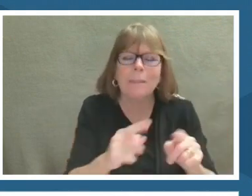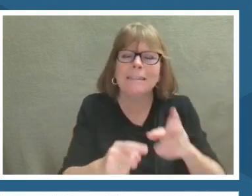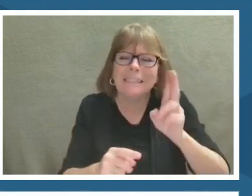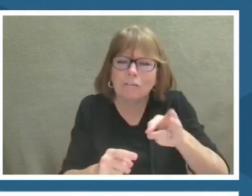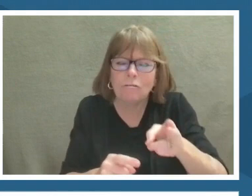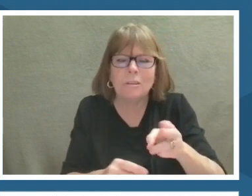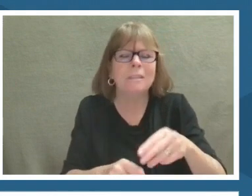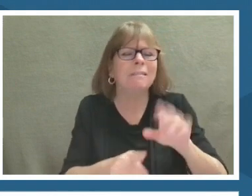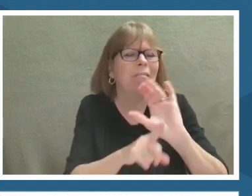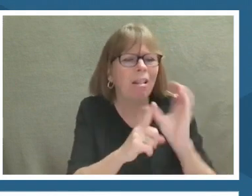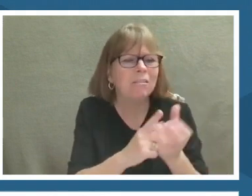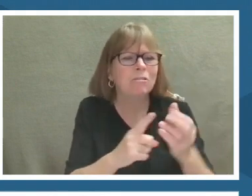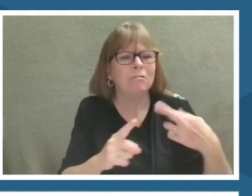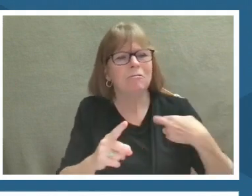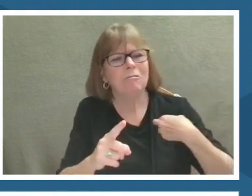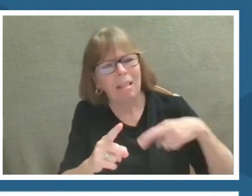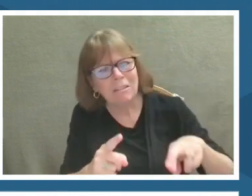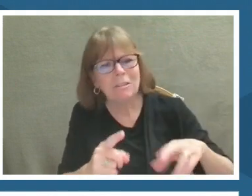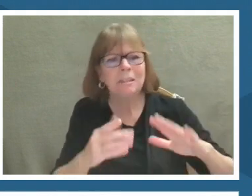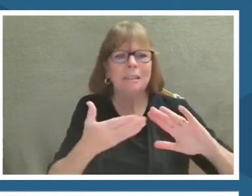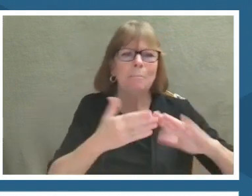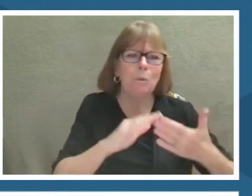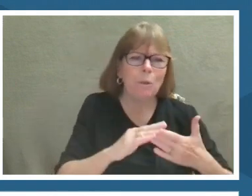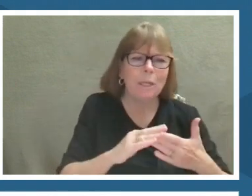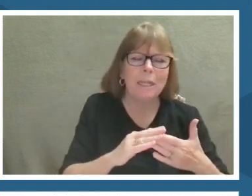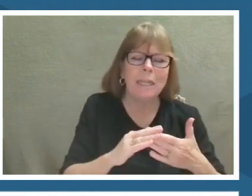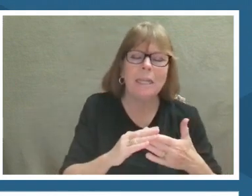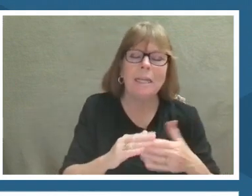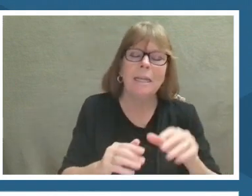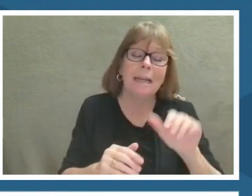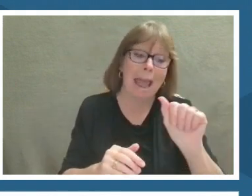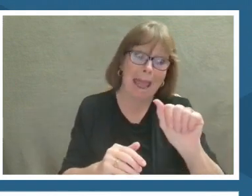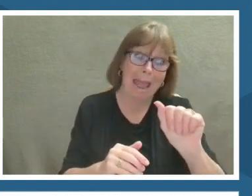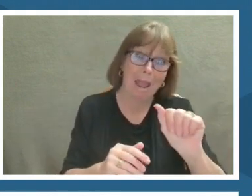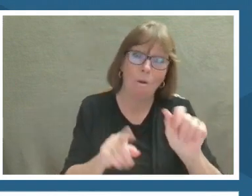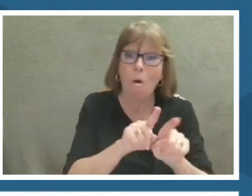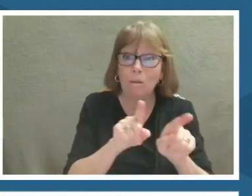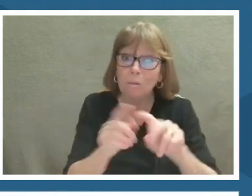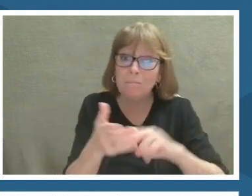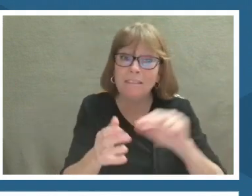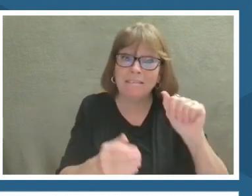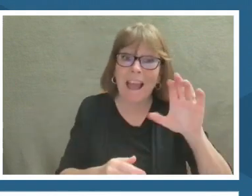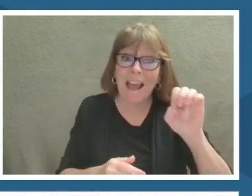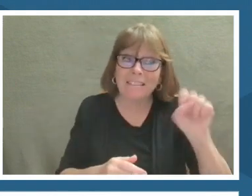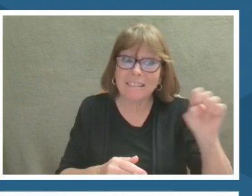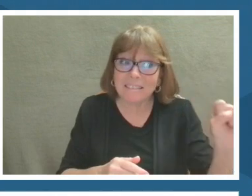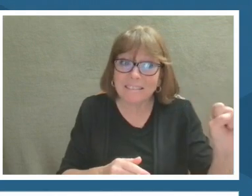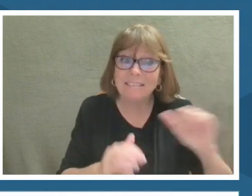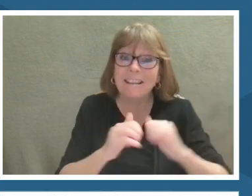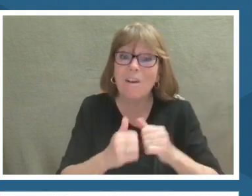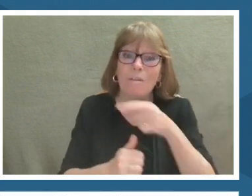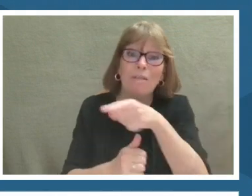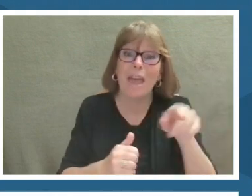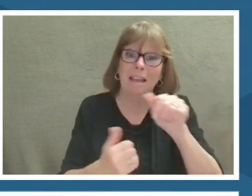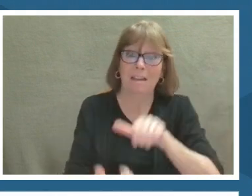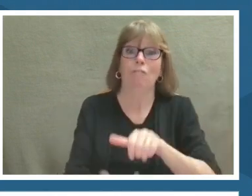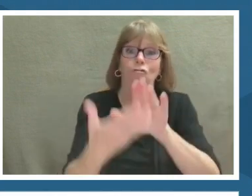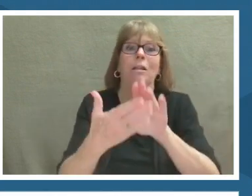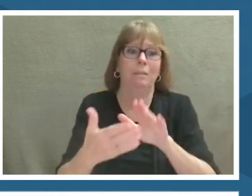it's finding that a access point for students to be able to address these